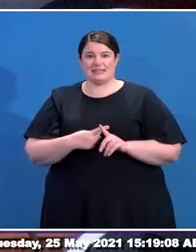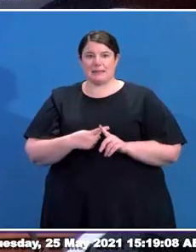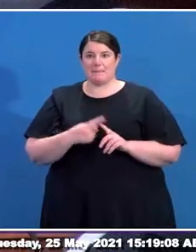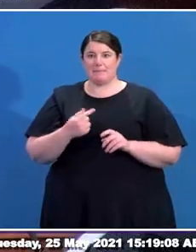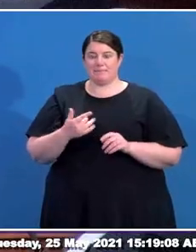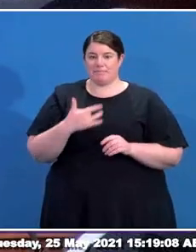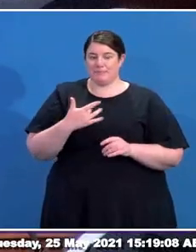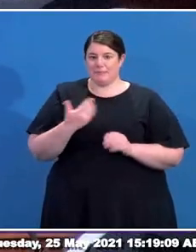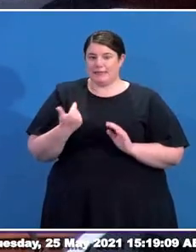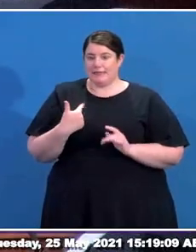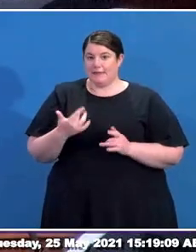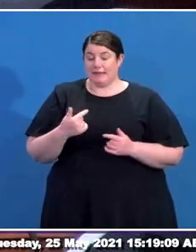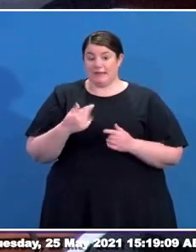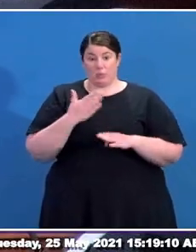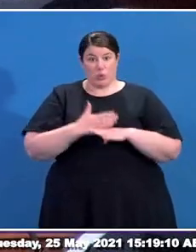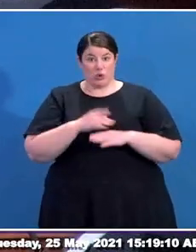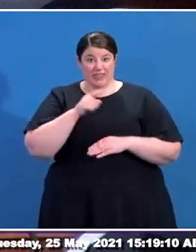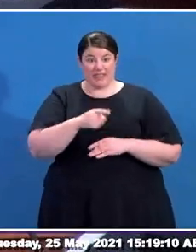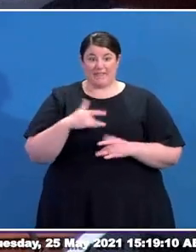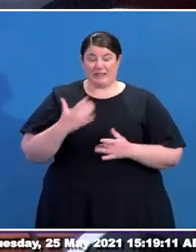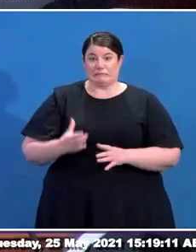stresses on the carers on a daily basis.